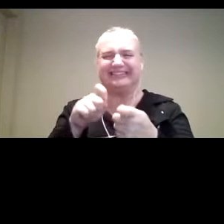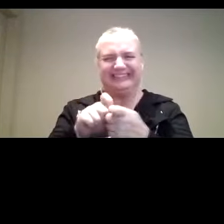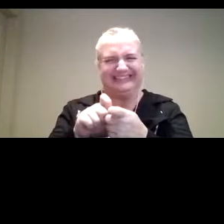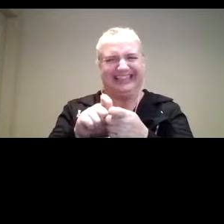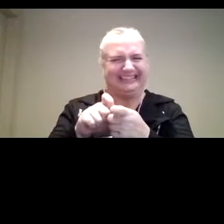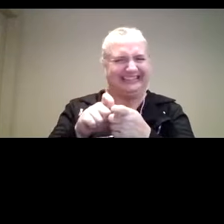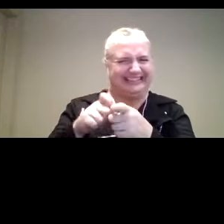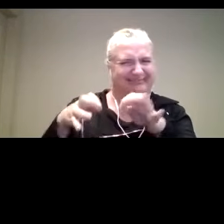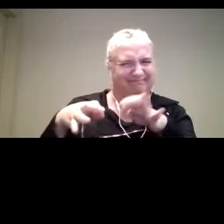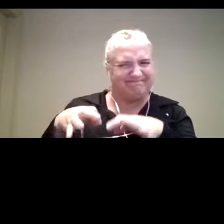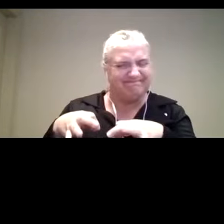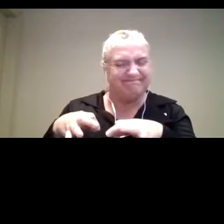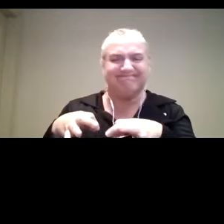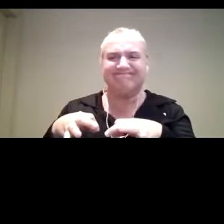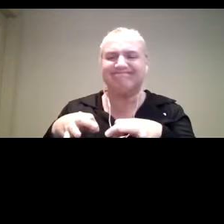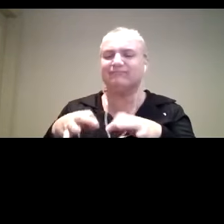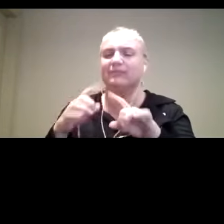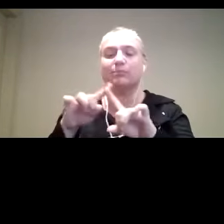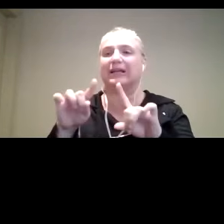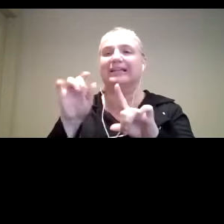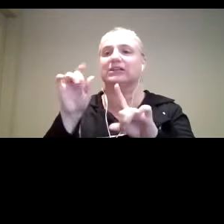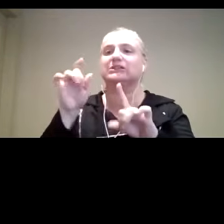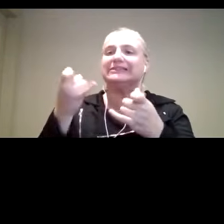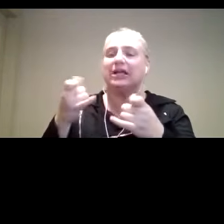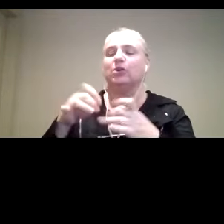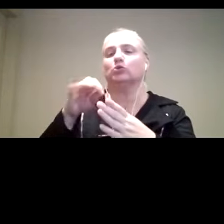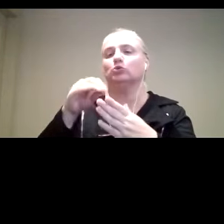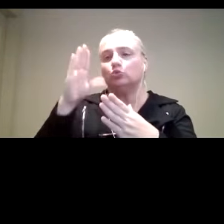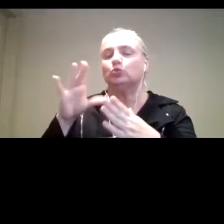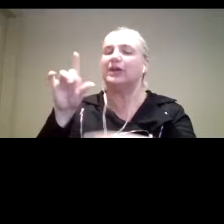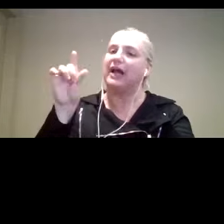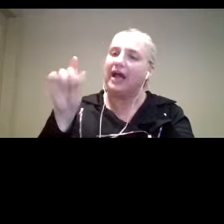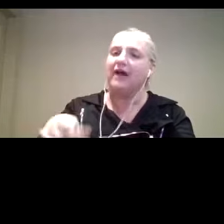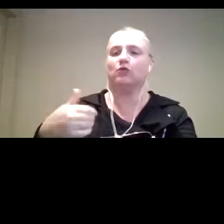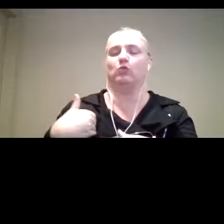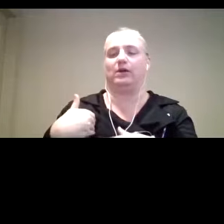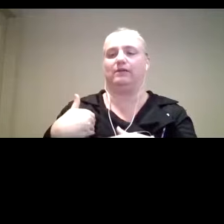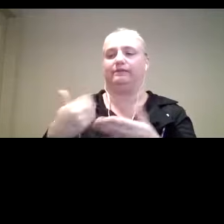but now students must have services that create situations